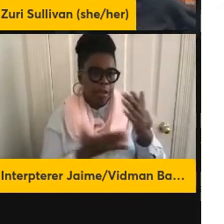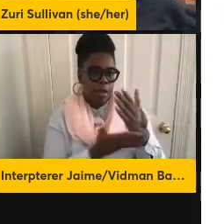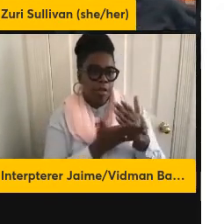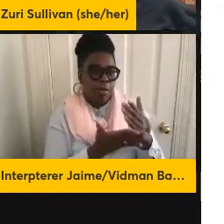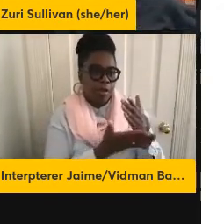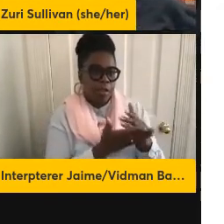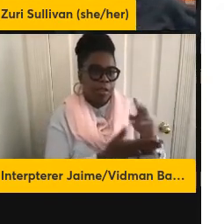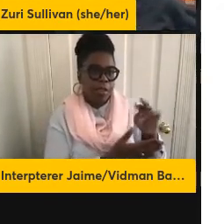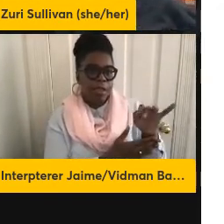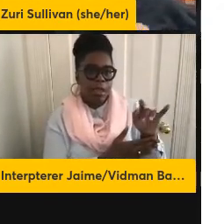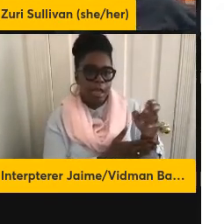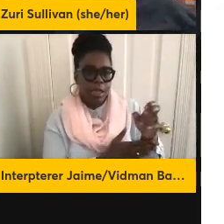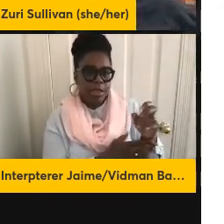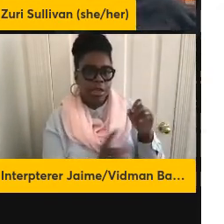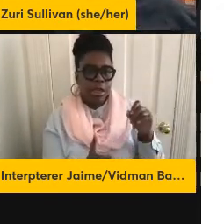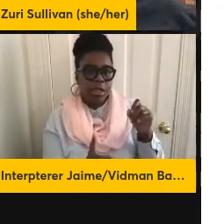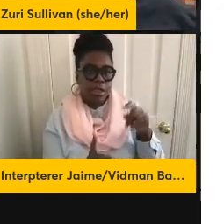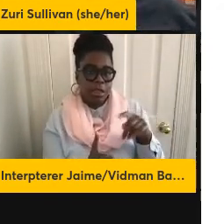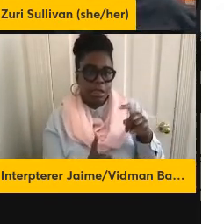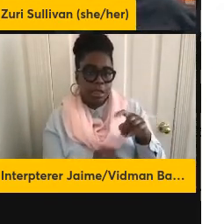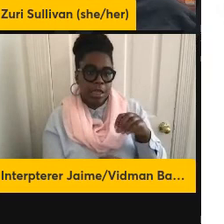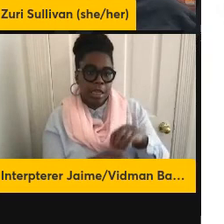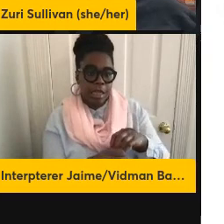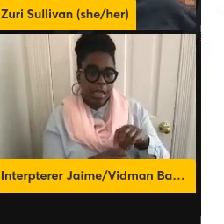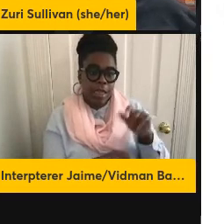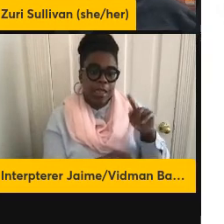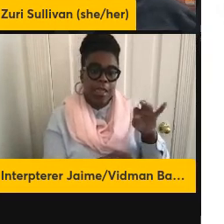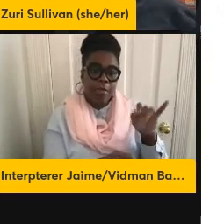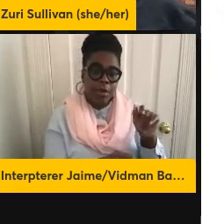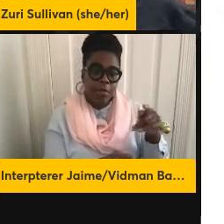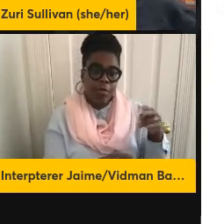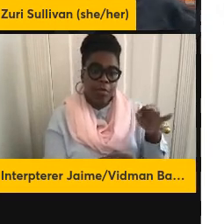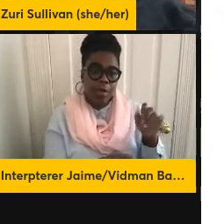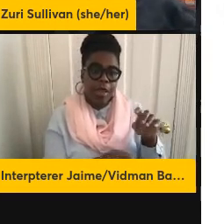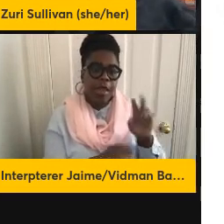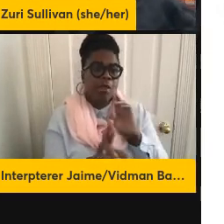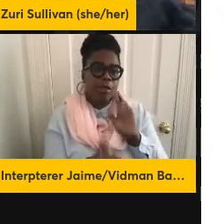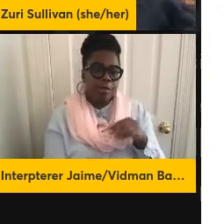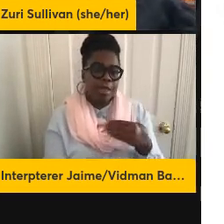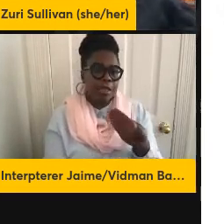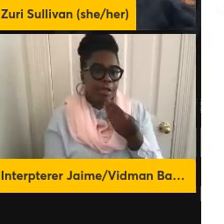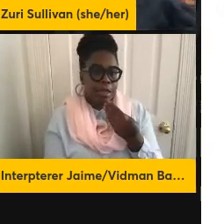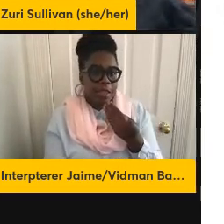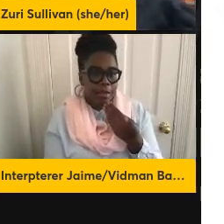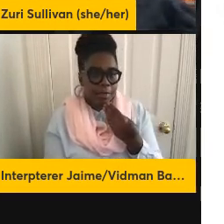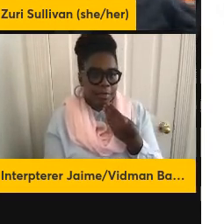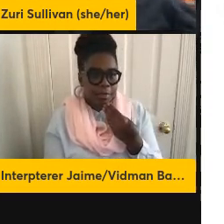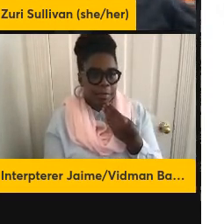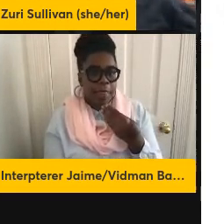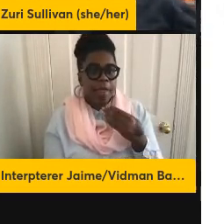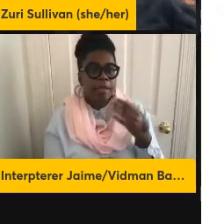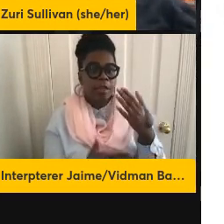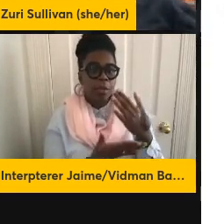delta T cells, specifically in the lamina propria compartment in response to diet. And so depicted in this cartoon here are the